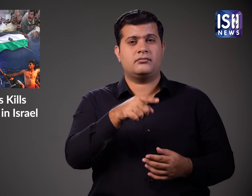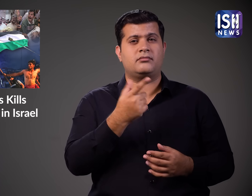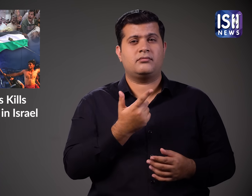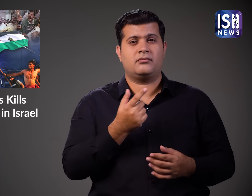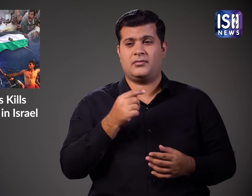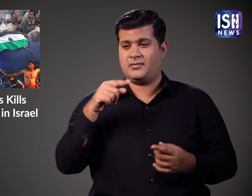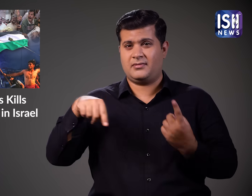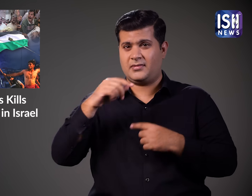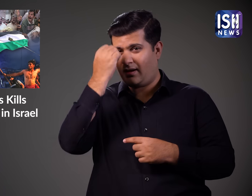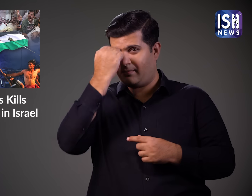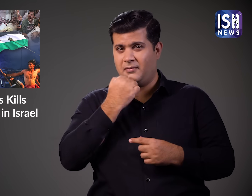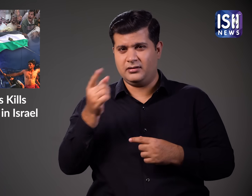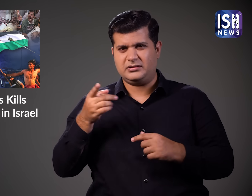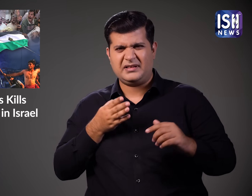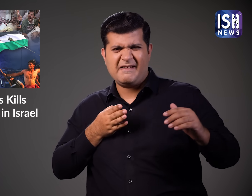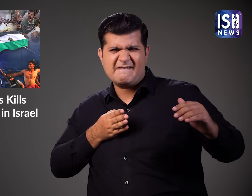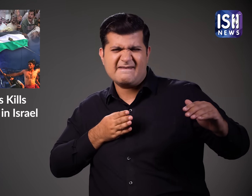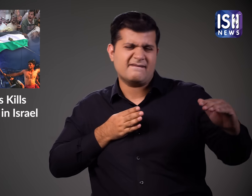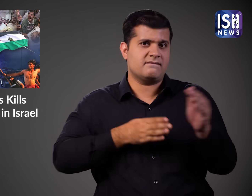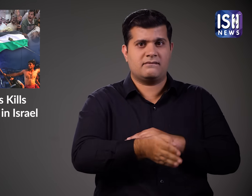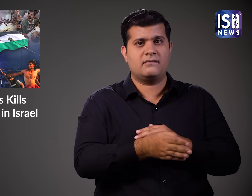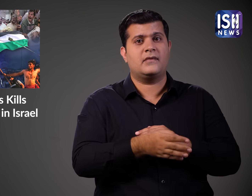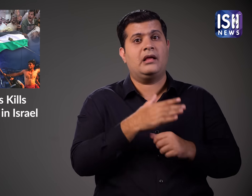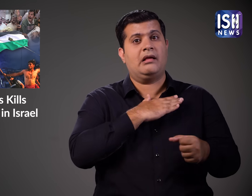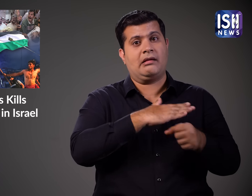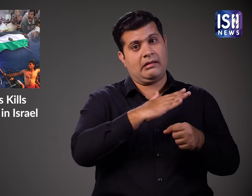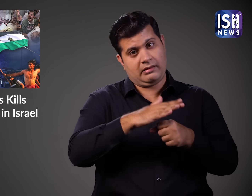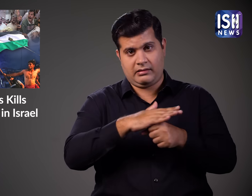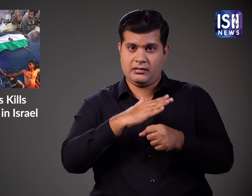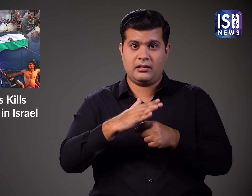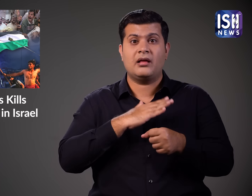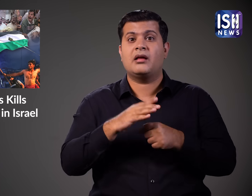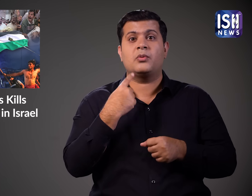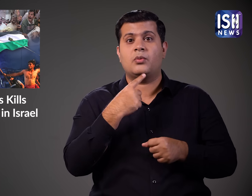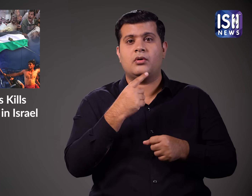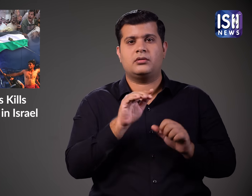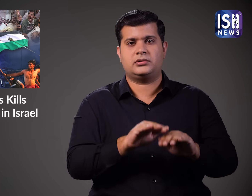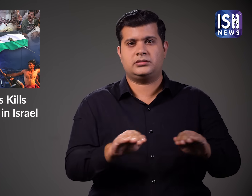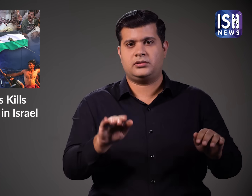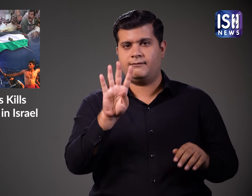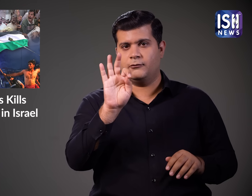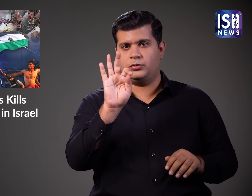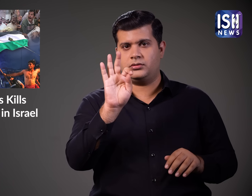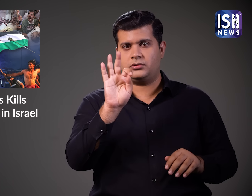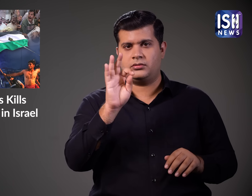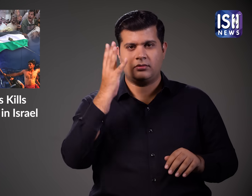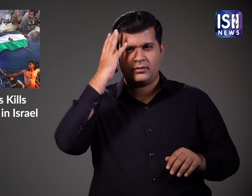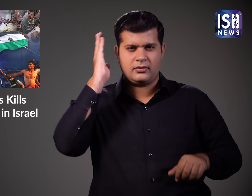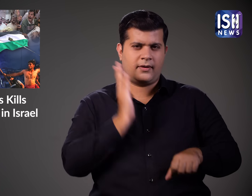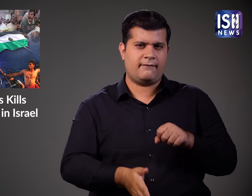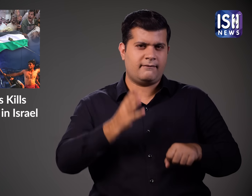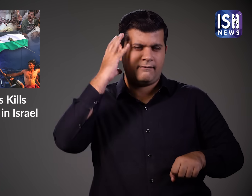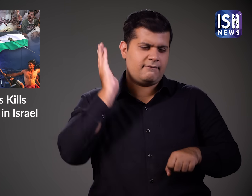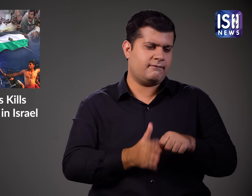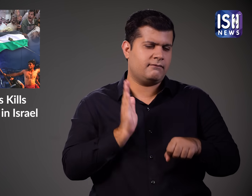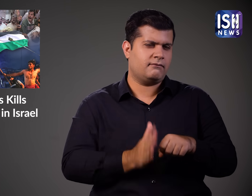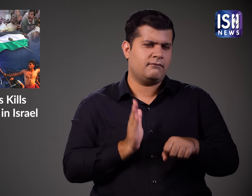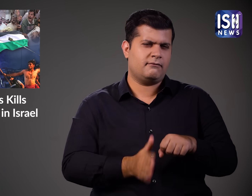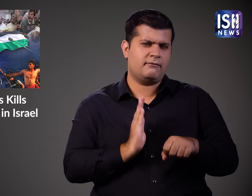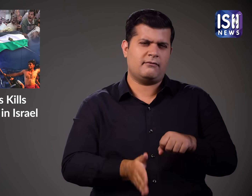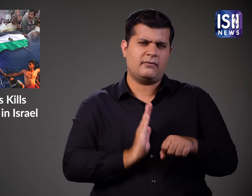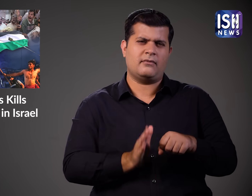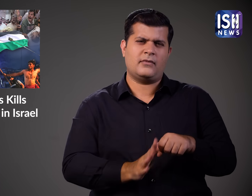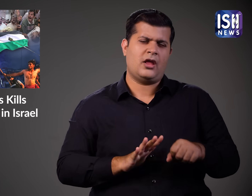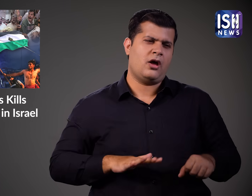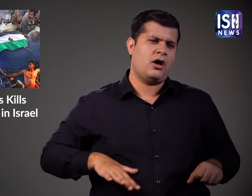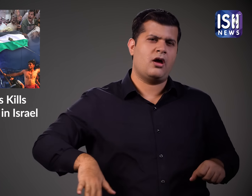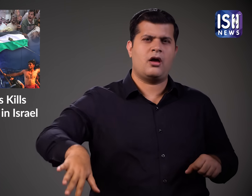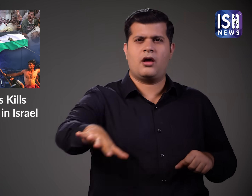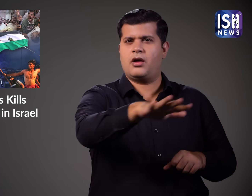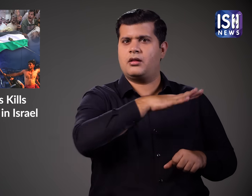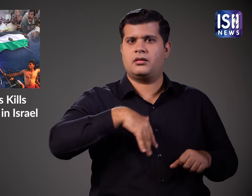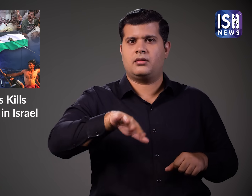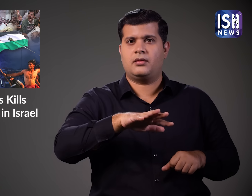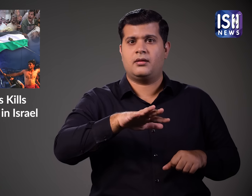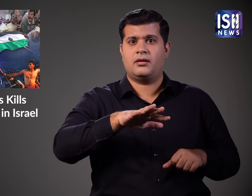Hamas terrorists brutally killed at least 40 babies and young children decapitated them.